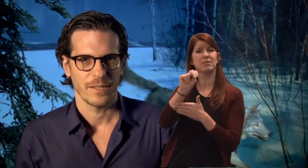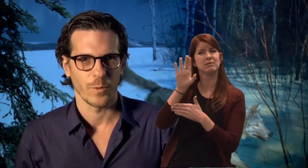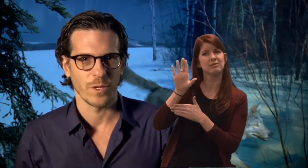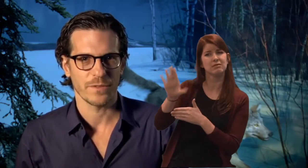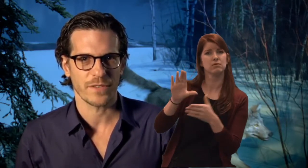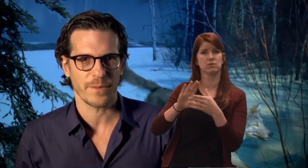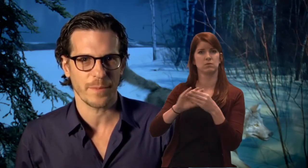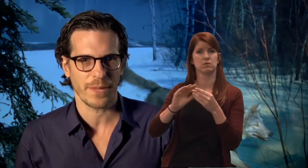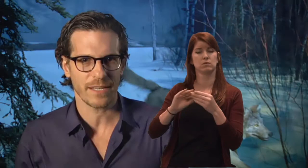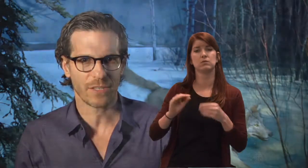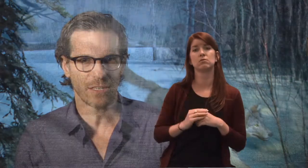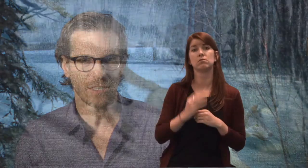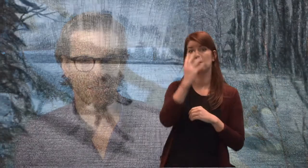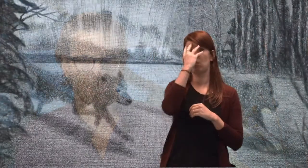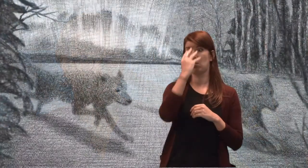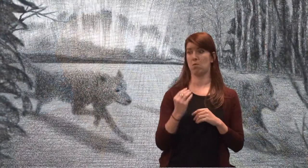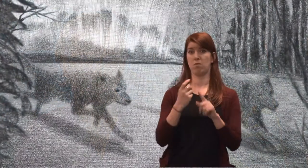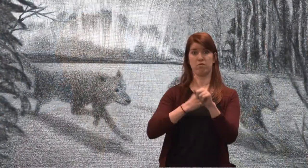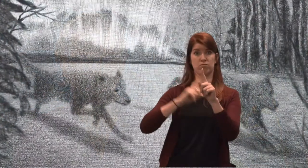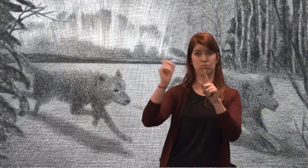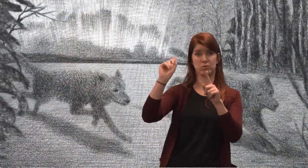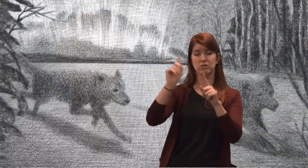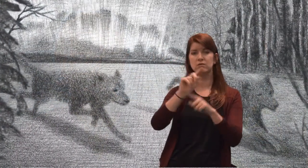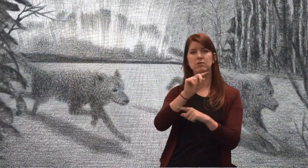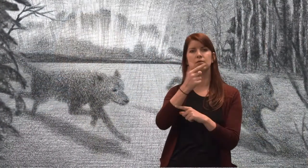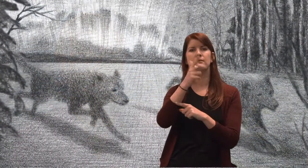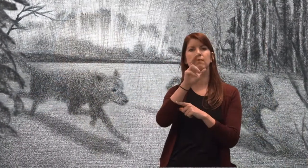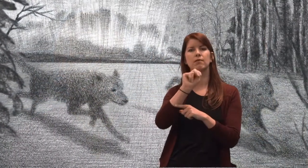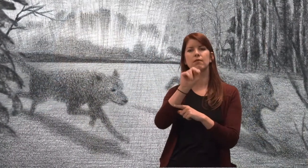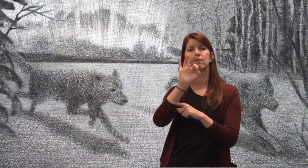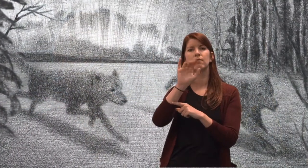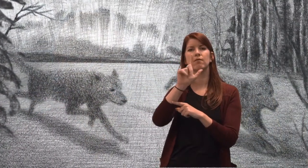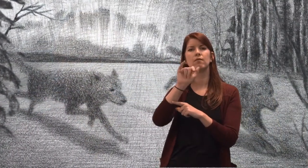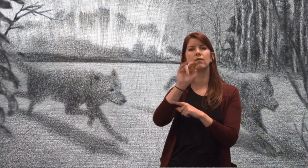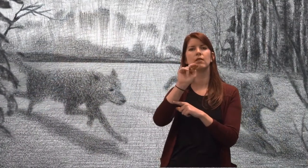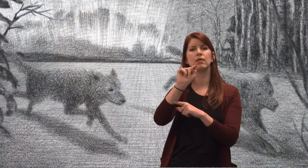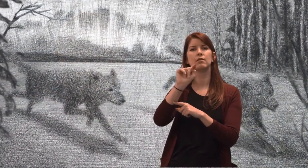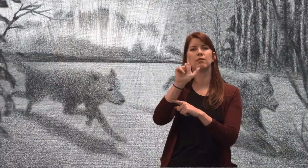The wolves are from a place called Gunn Flint Lake, Minnesota, which is why Ben is from there as well.